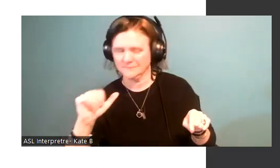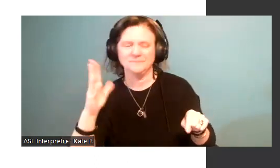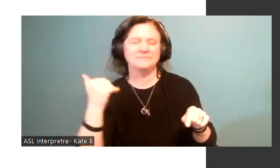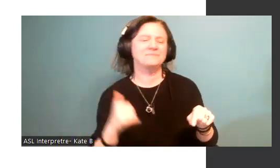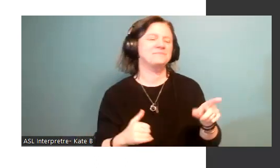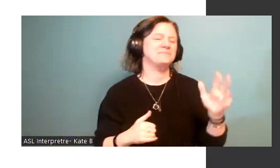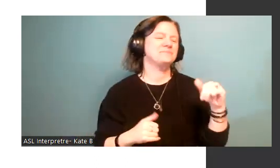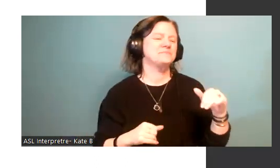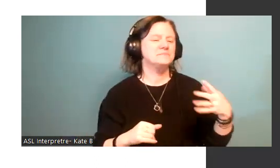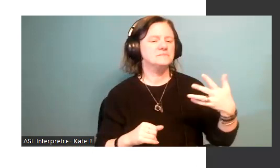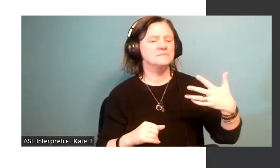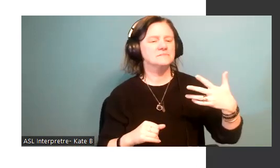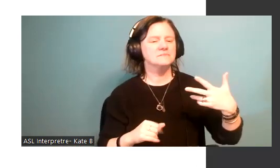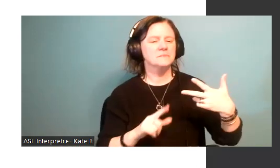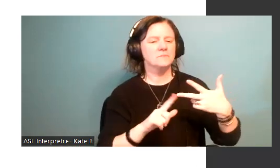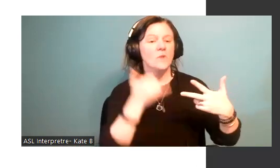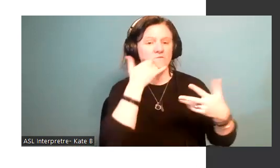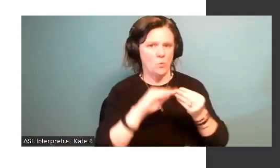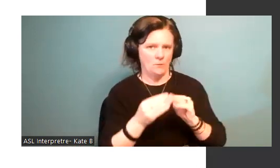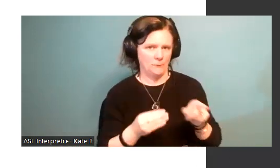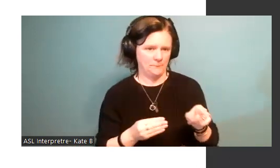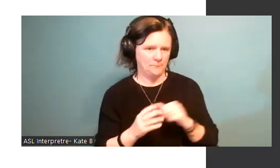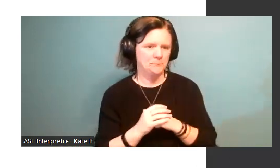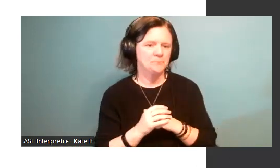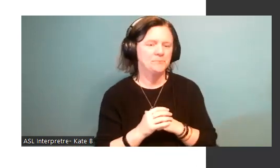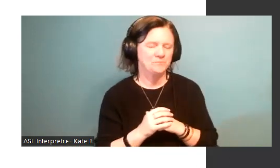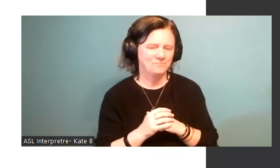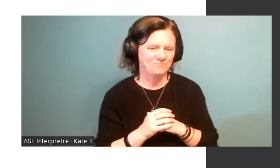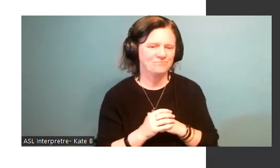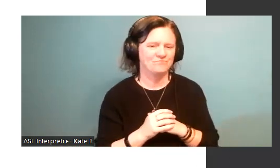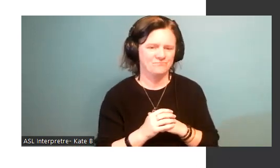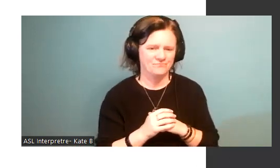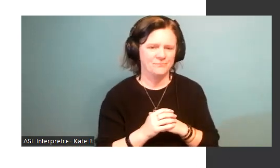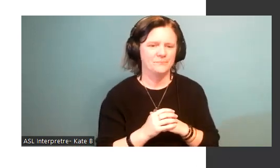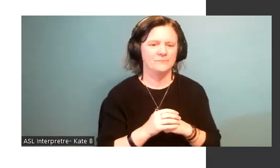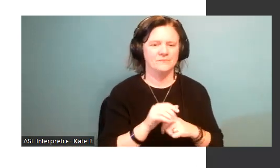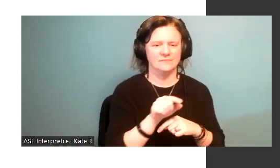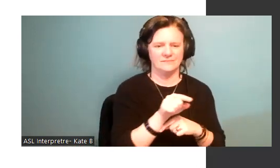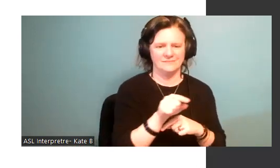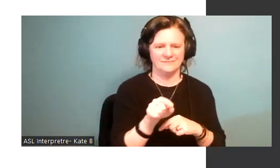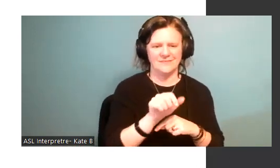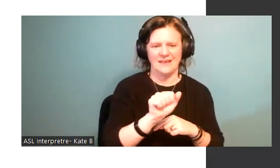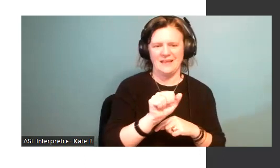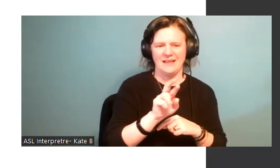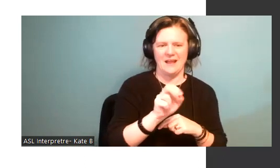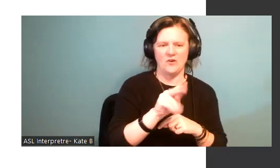behavior, this is not an example of quick coding. This is just to show how they are going to interact.